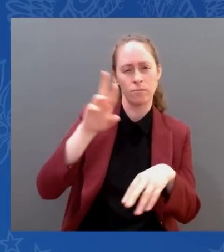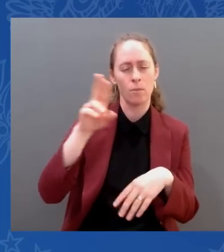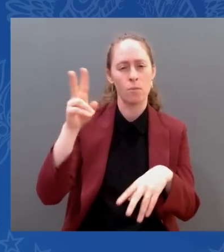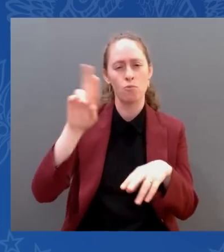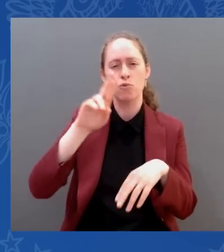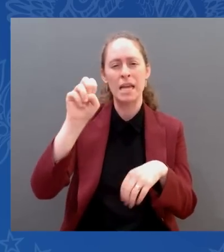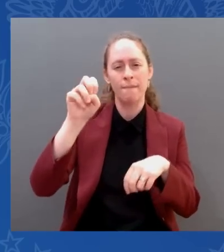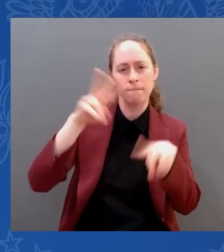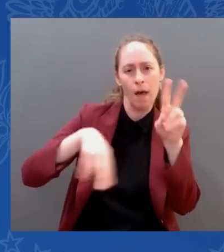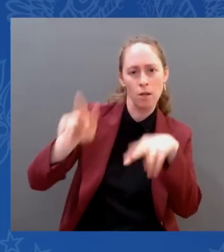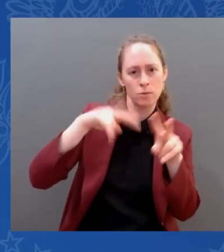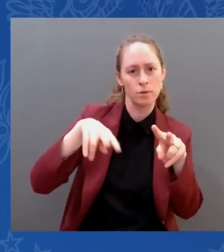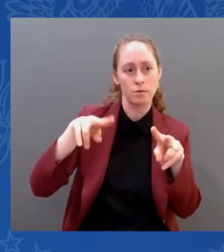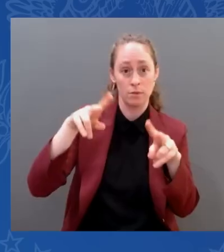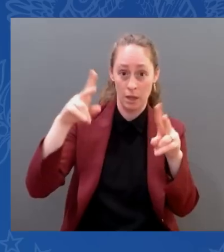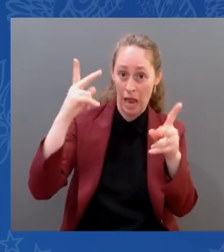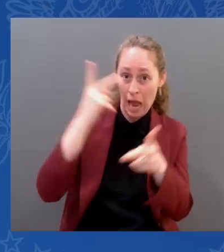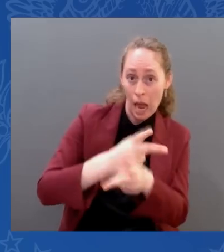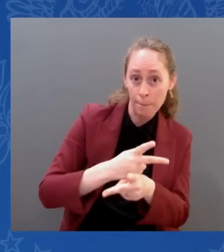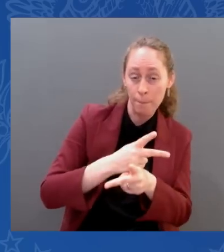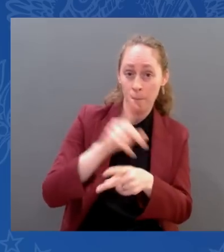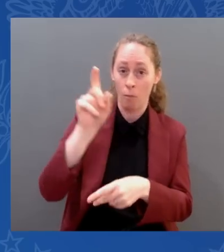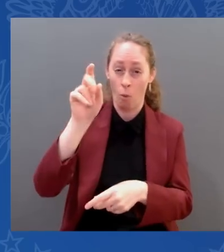unless they're affirmatively voted back into existence --